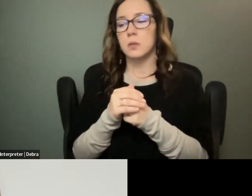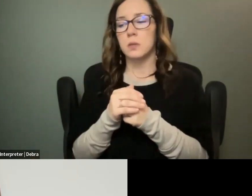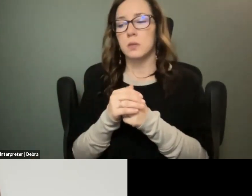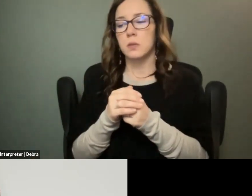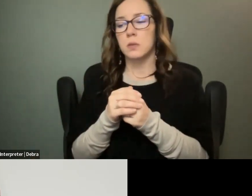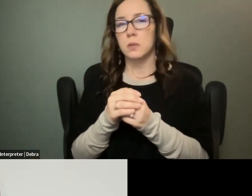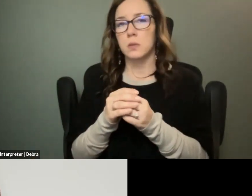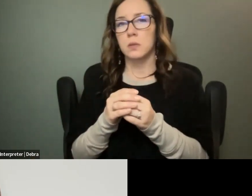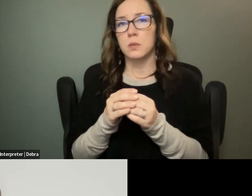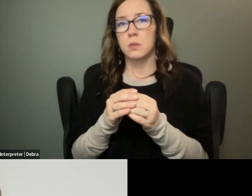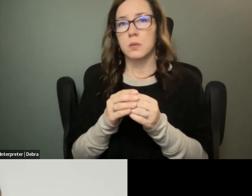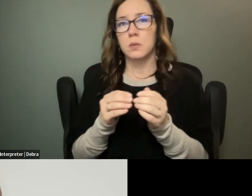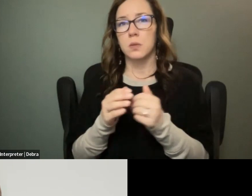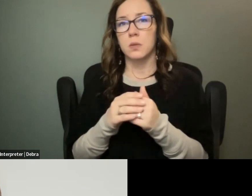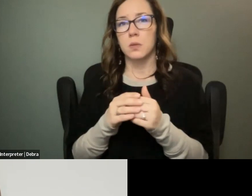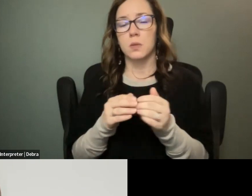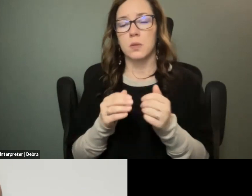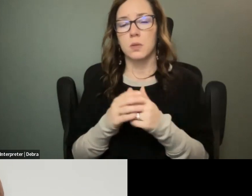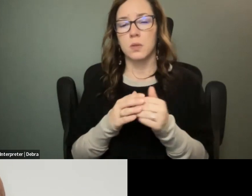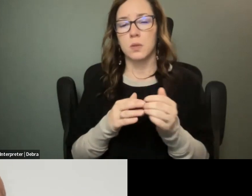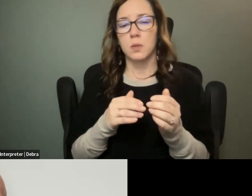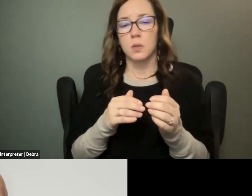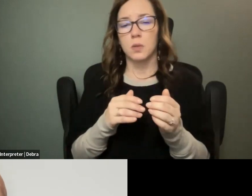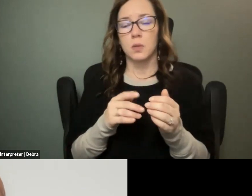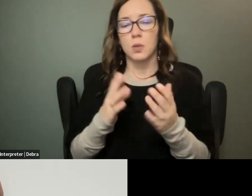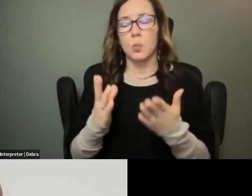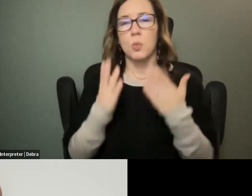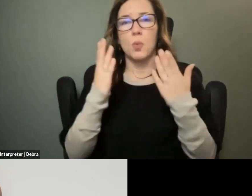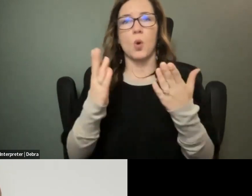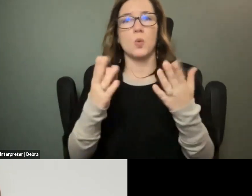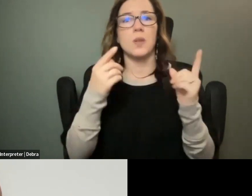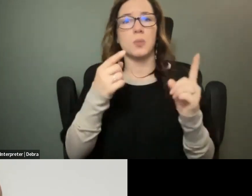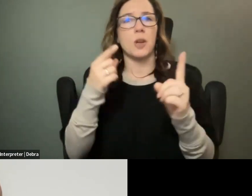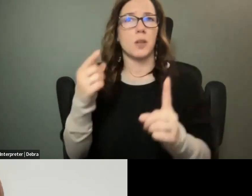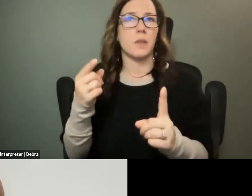research objectives or your proposed